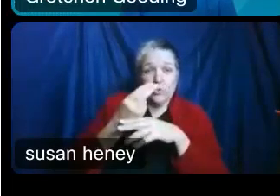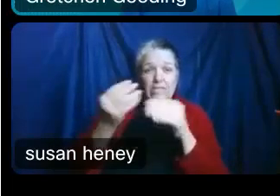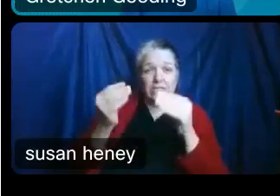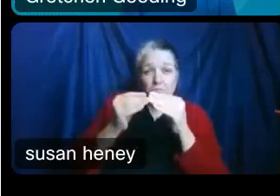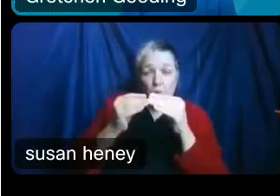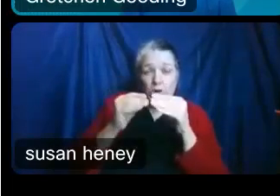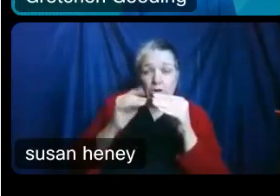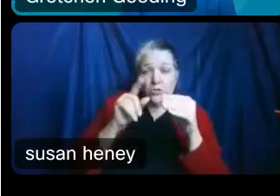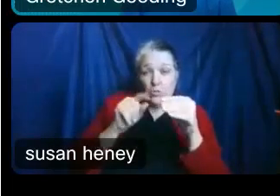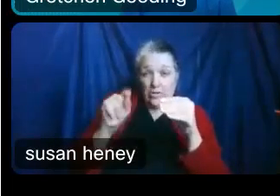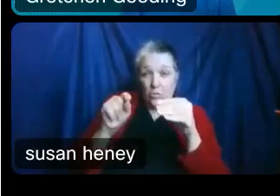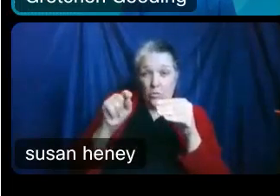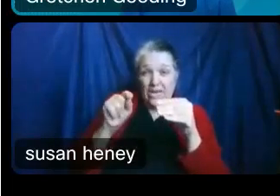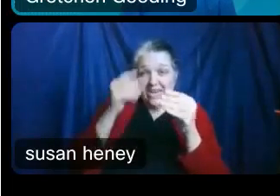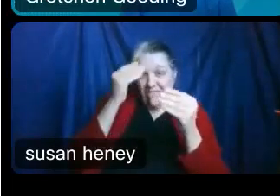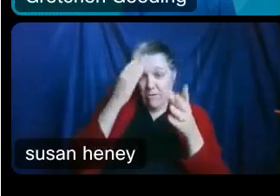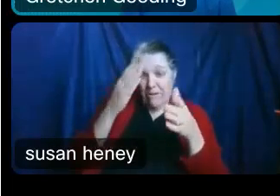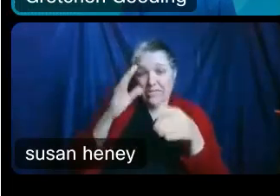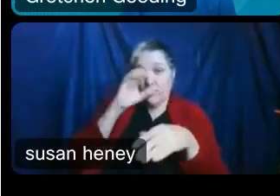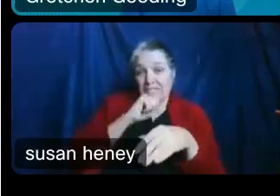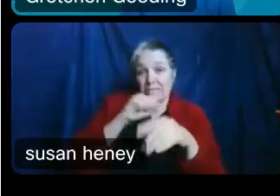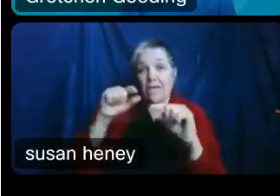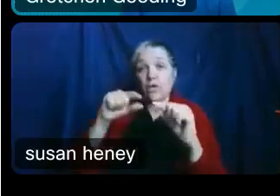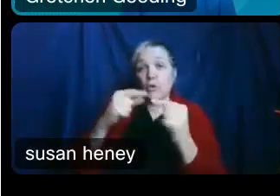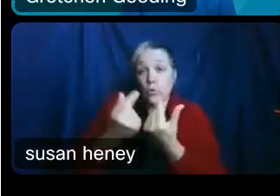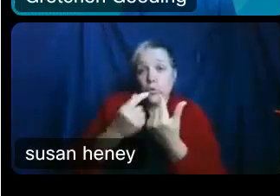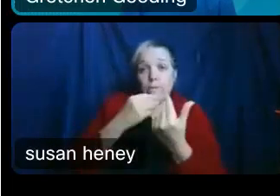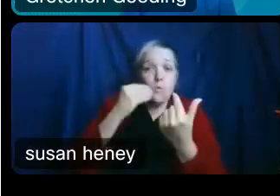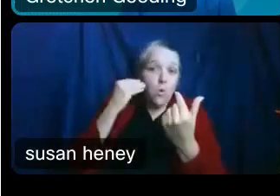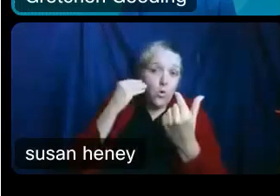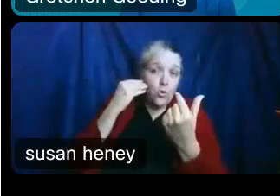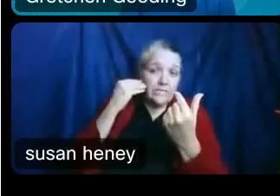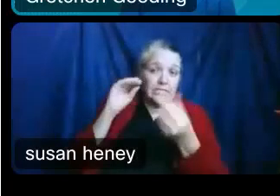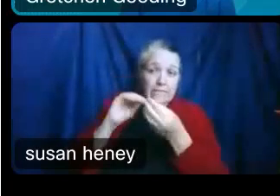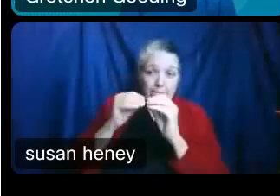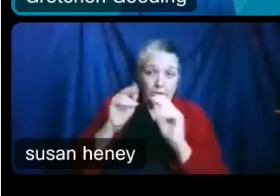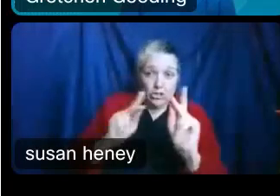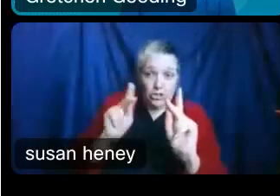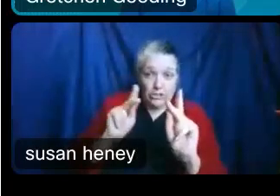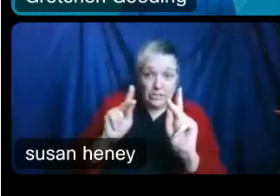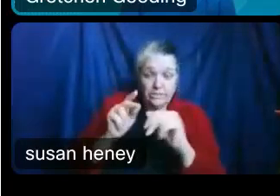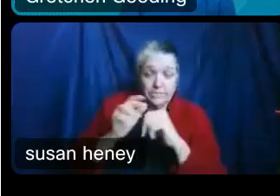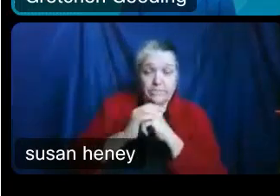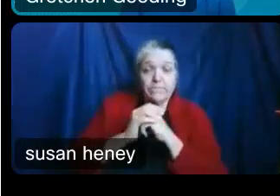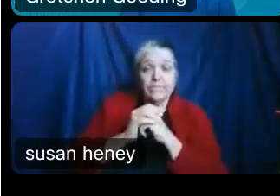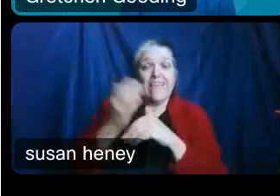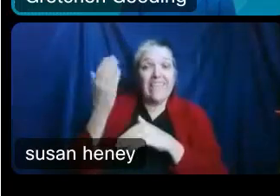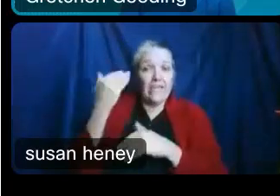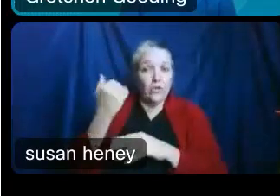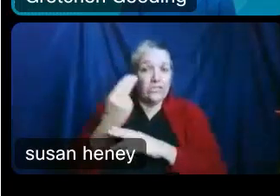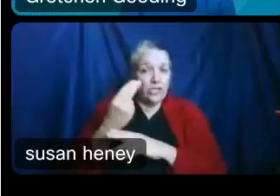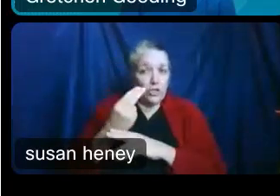for estimating the group quarters population. They previously used the vintage 2020 population